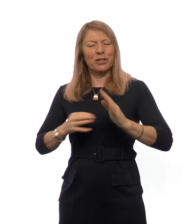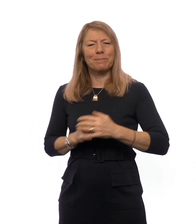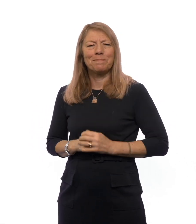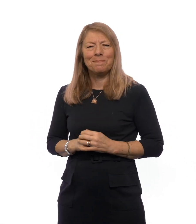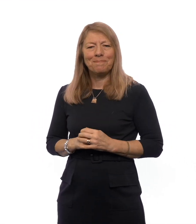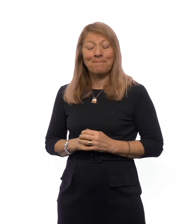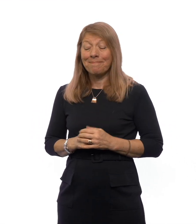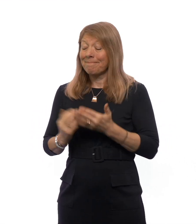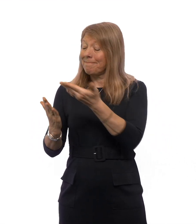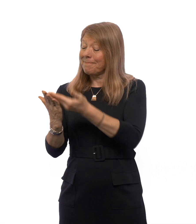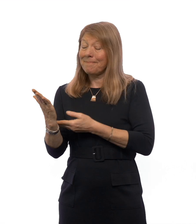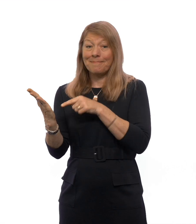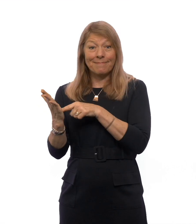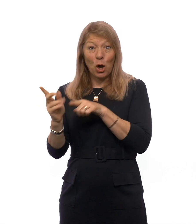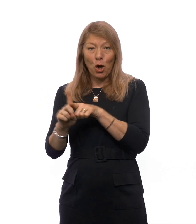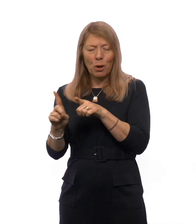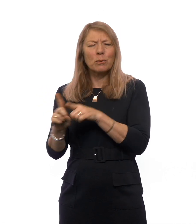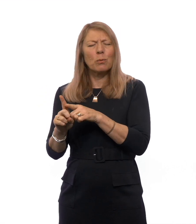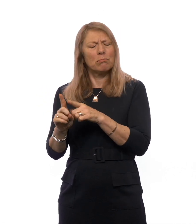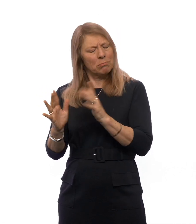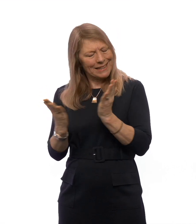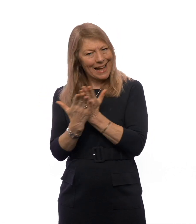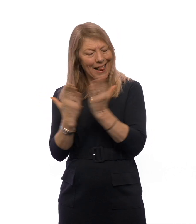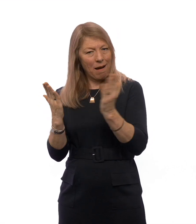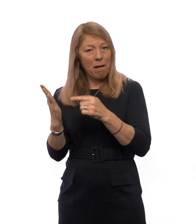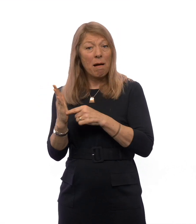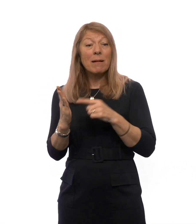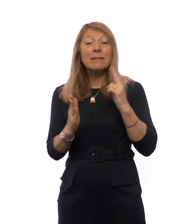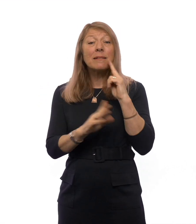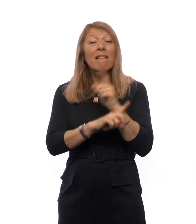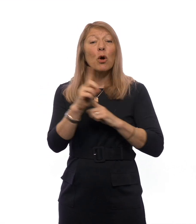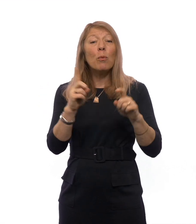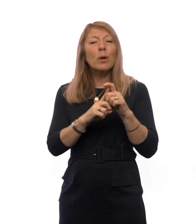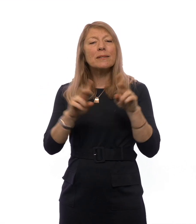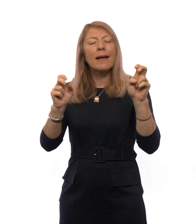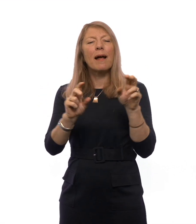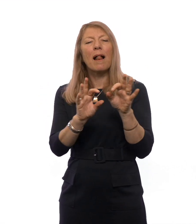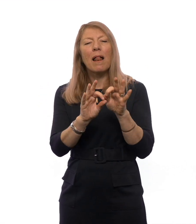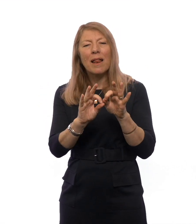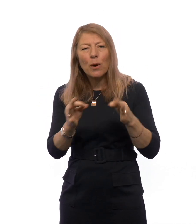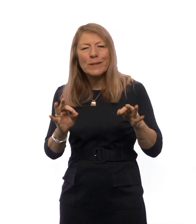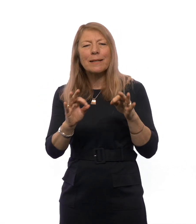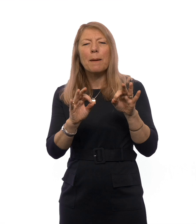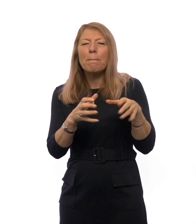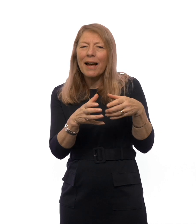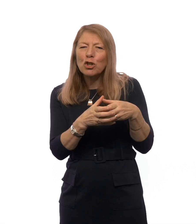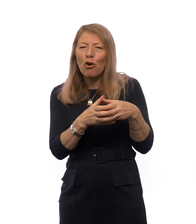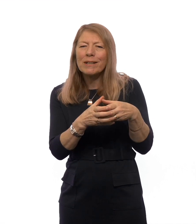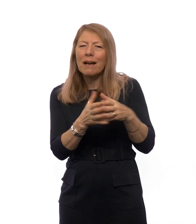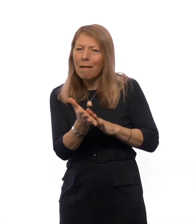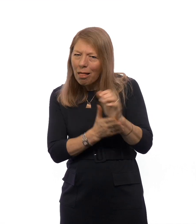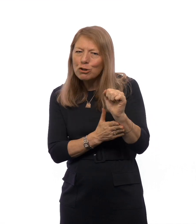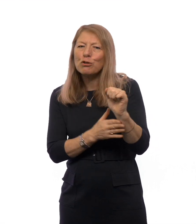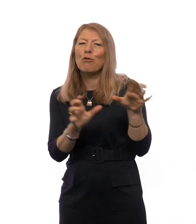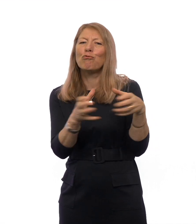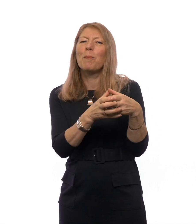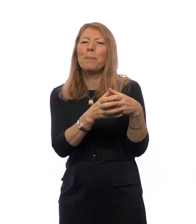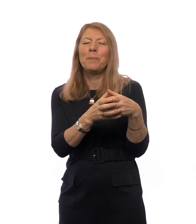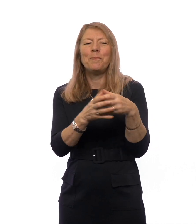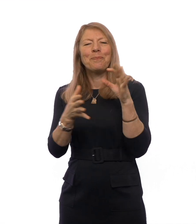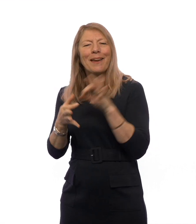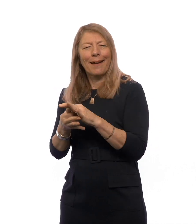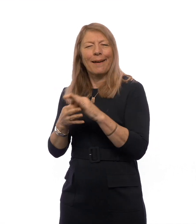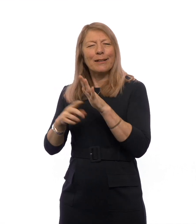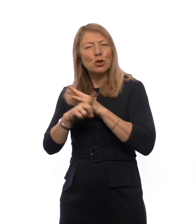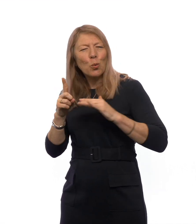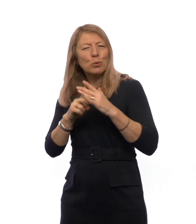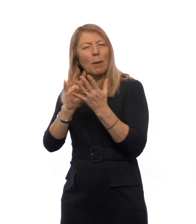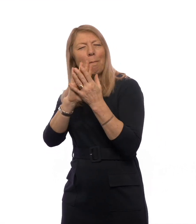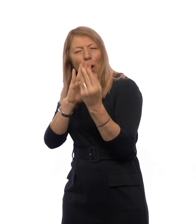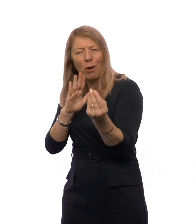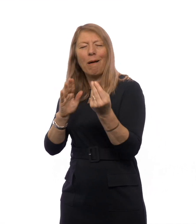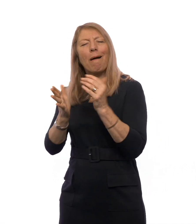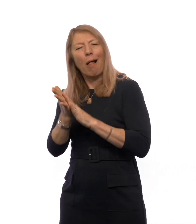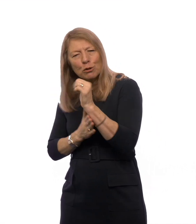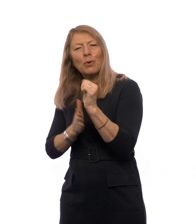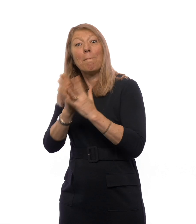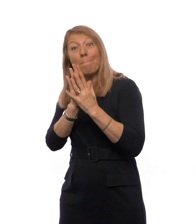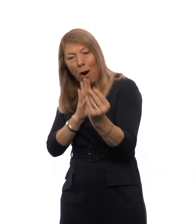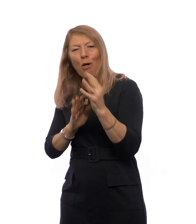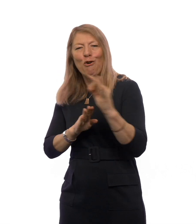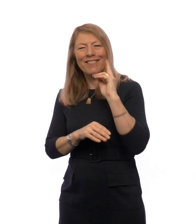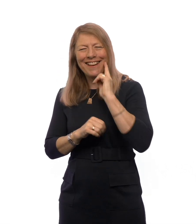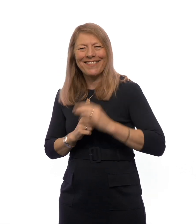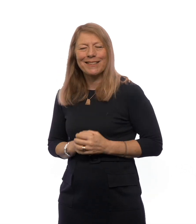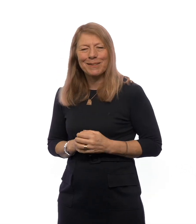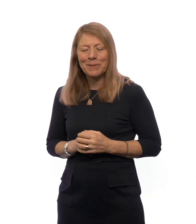reflecting the cultural and social models of deafness.